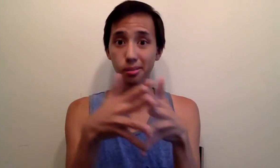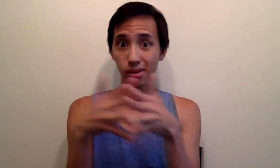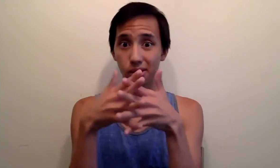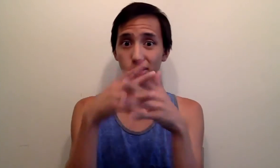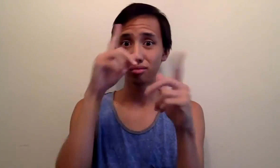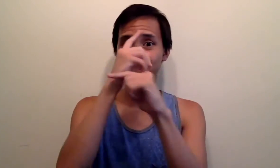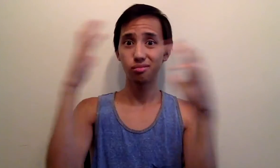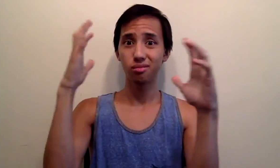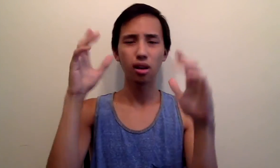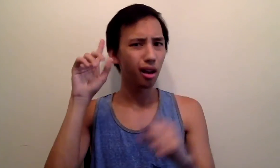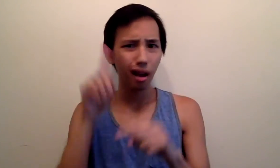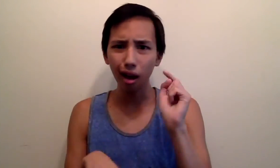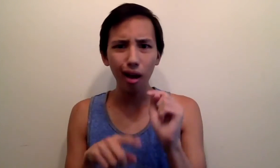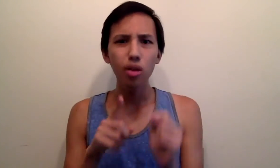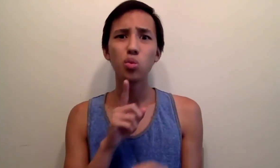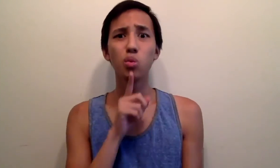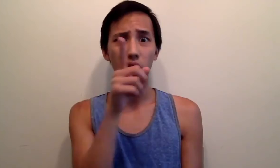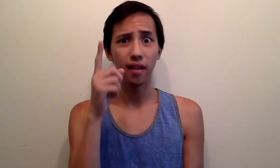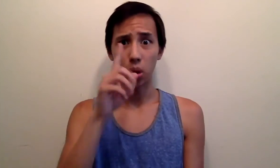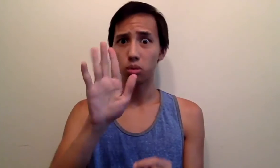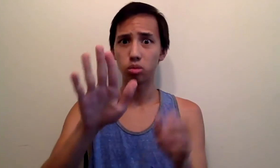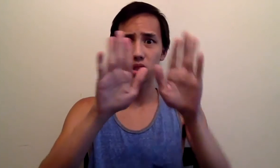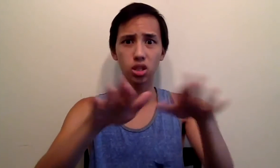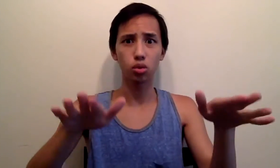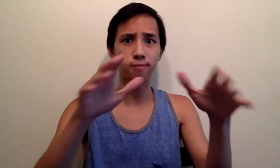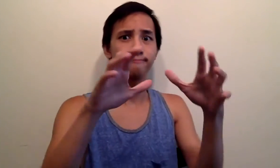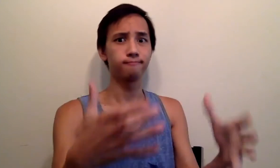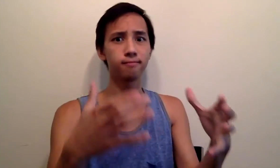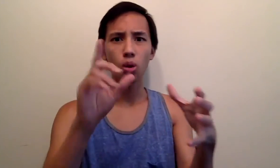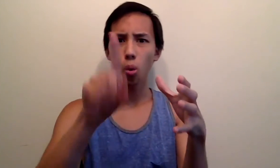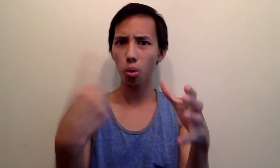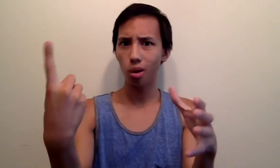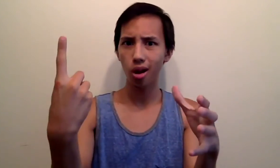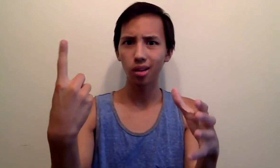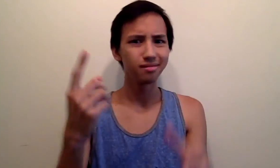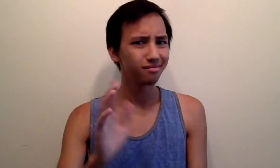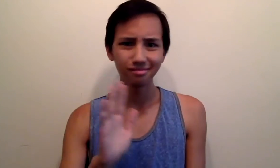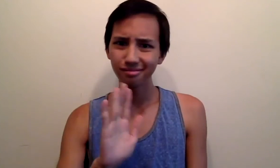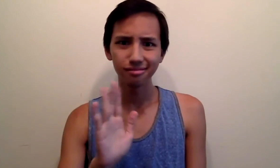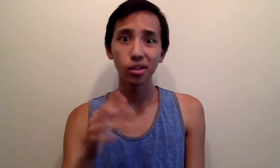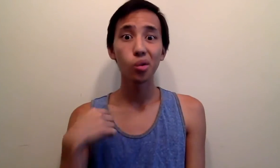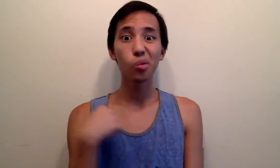the American Dream cannot exist for only your children.